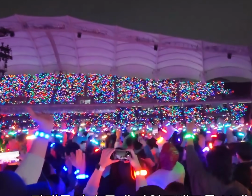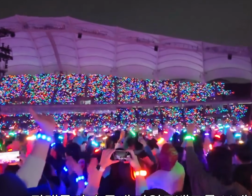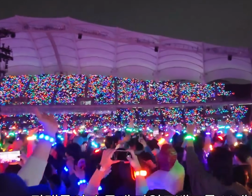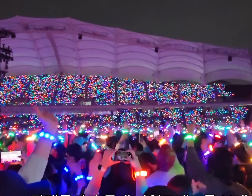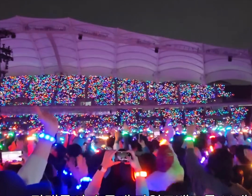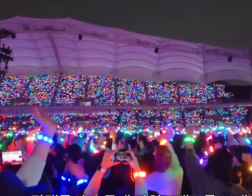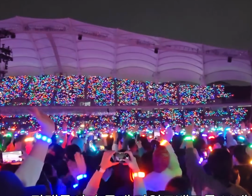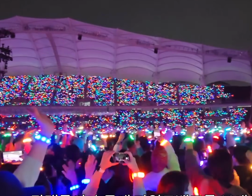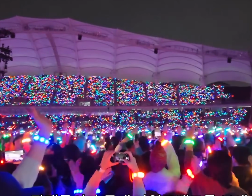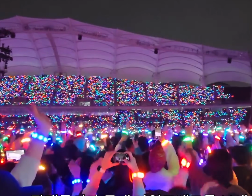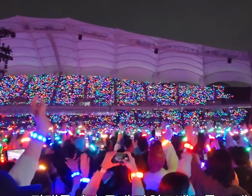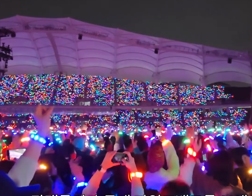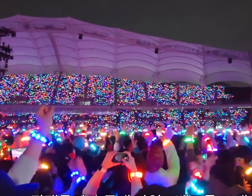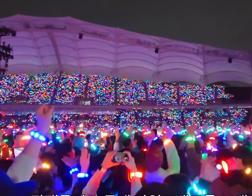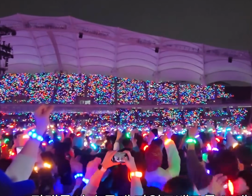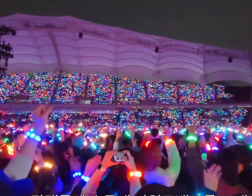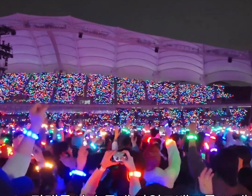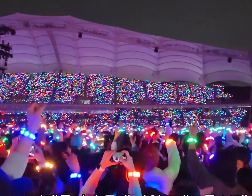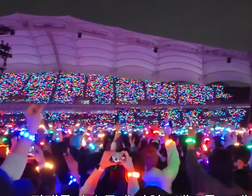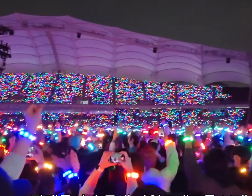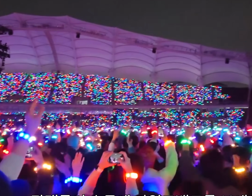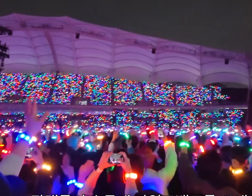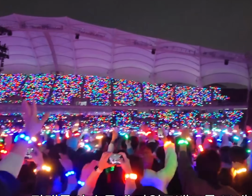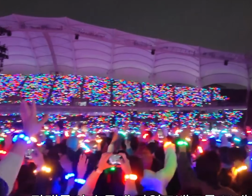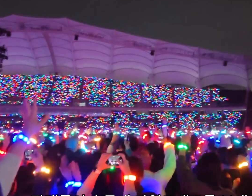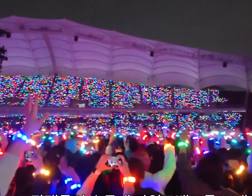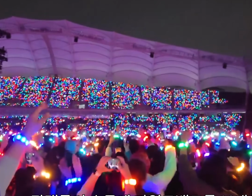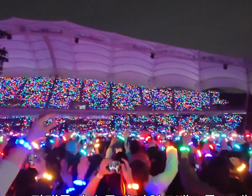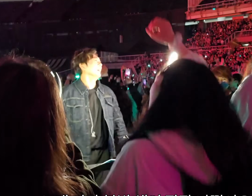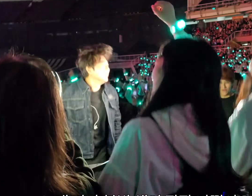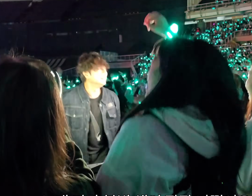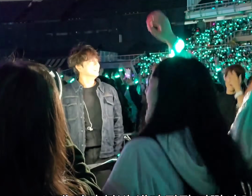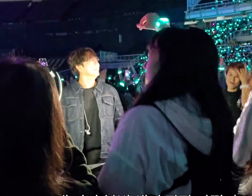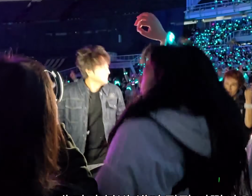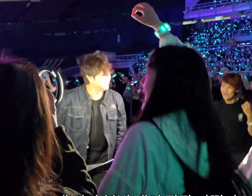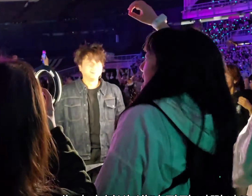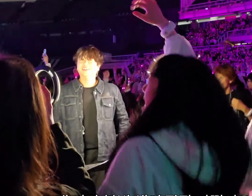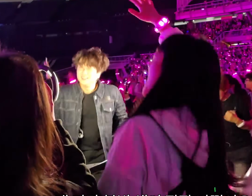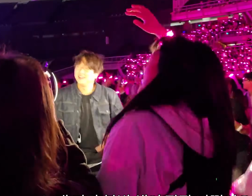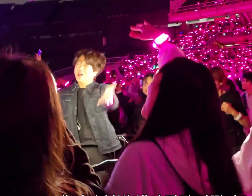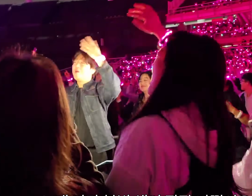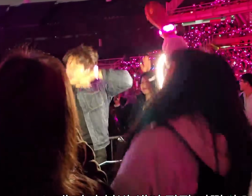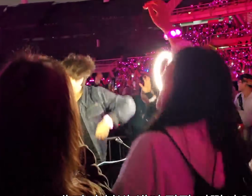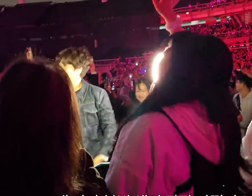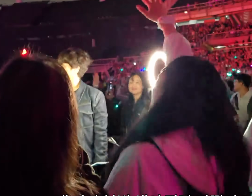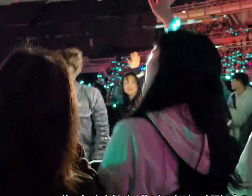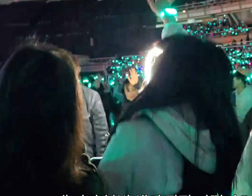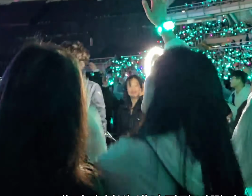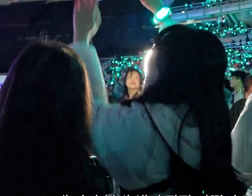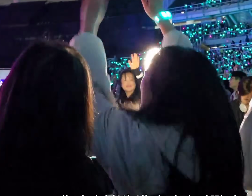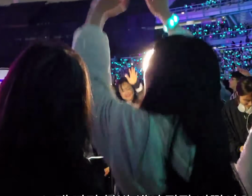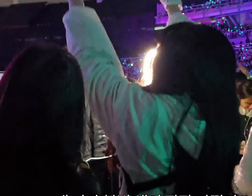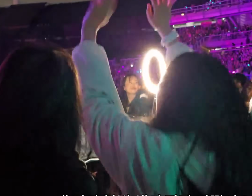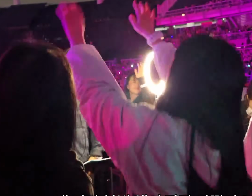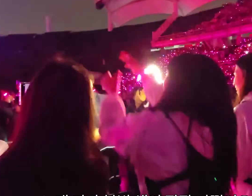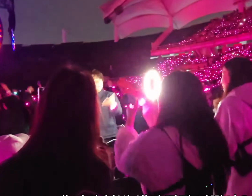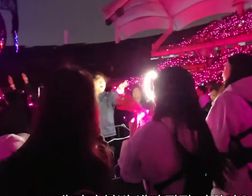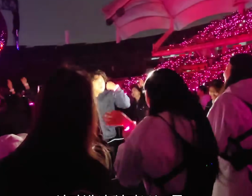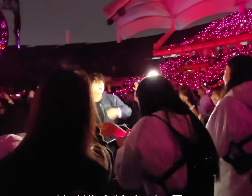Everyone’s wrist was glowing with Xylobands. The colors changed in perfect sync with each song.